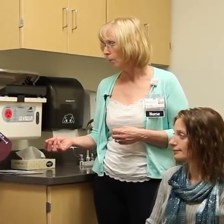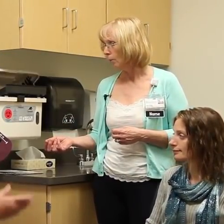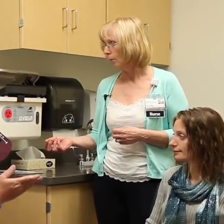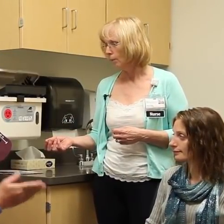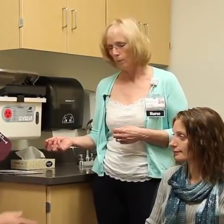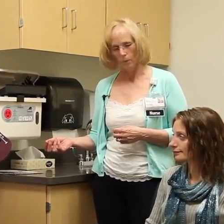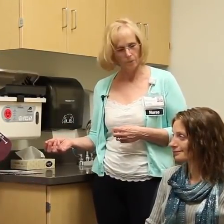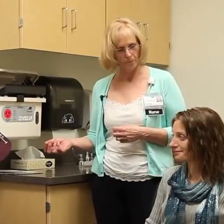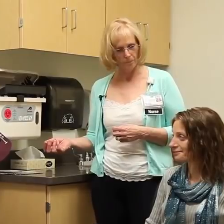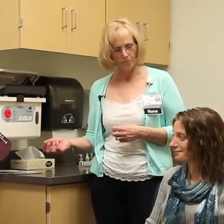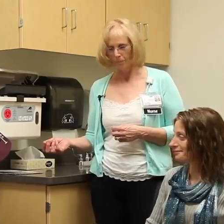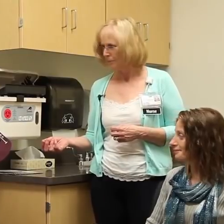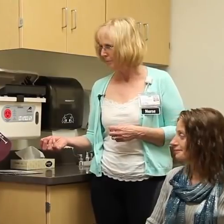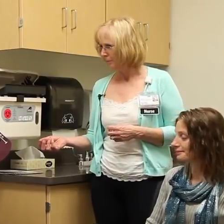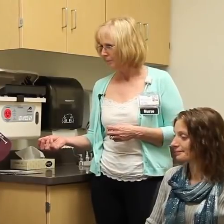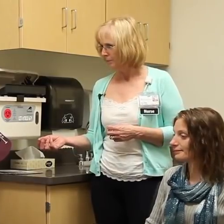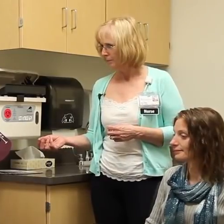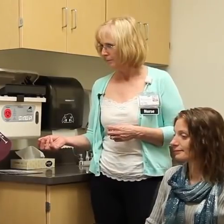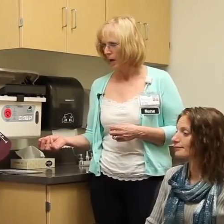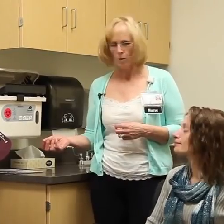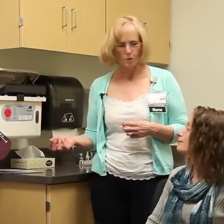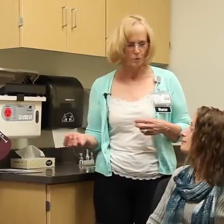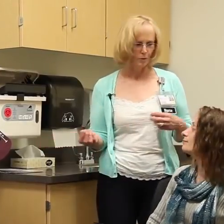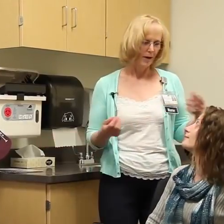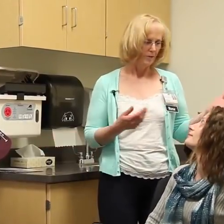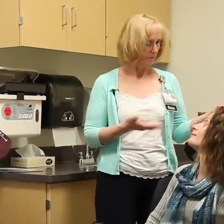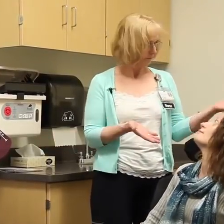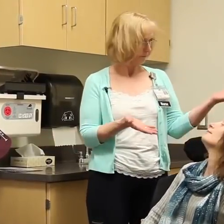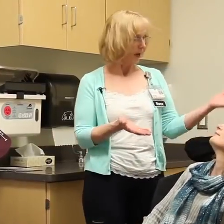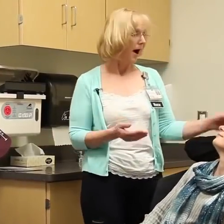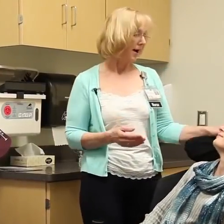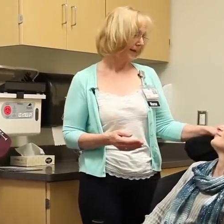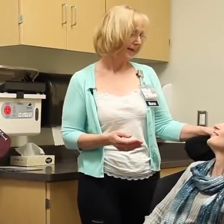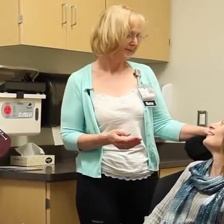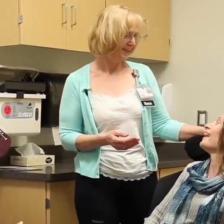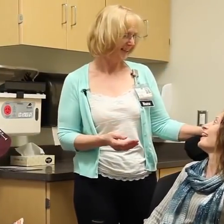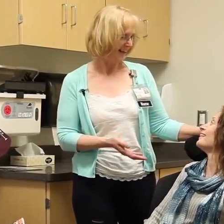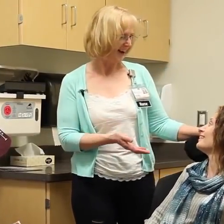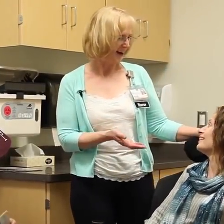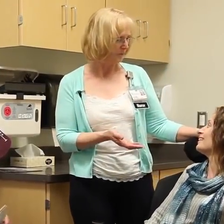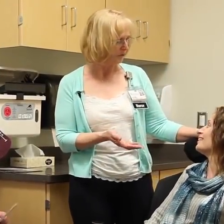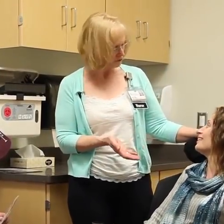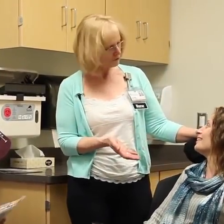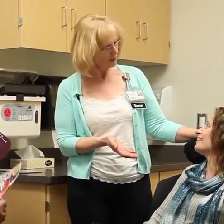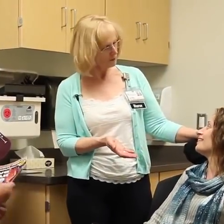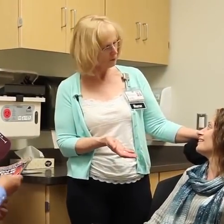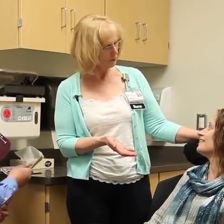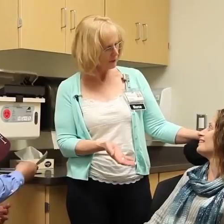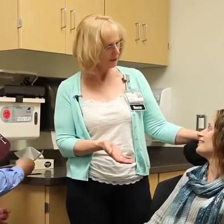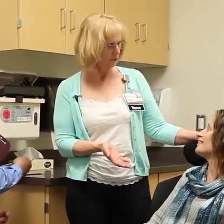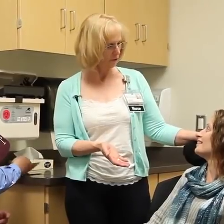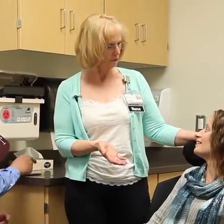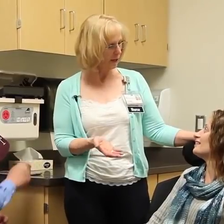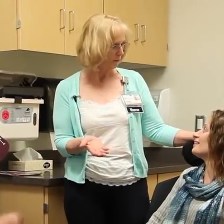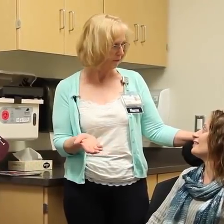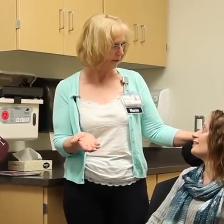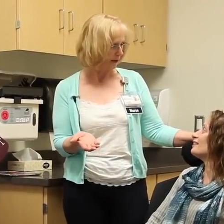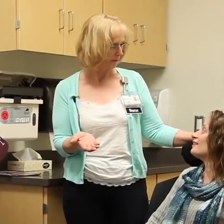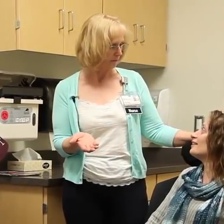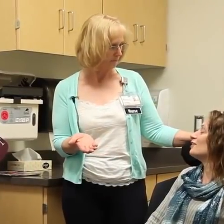Angie is the one who brought the reason for her visit. Ann: Oh! Hi, Angie. Um. Could you tell me what we can do to help you today?